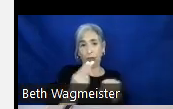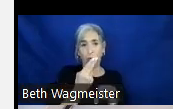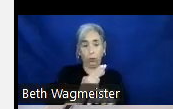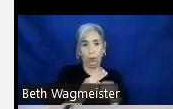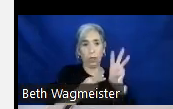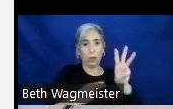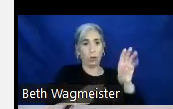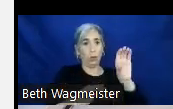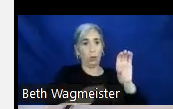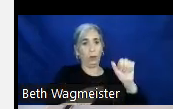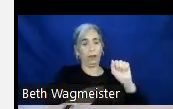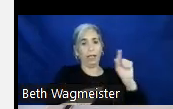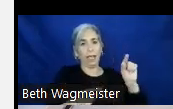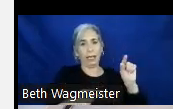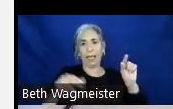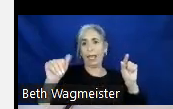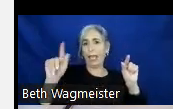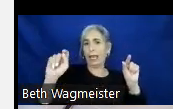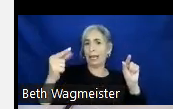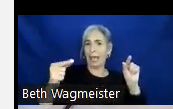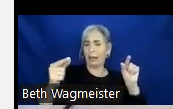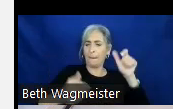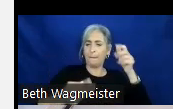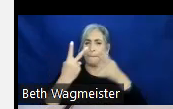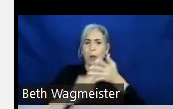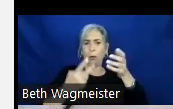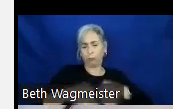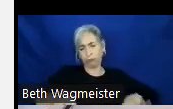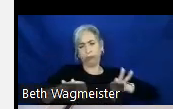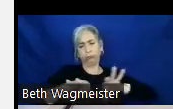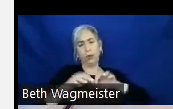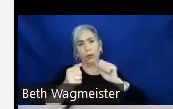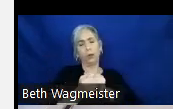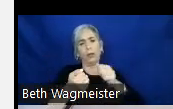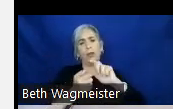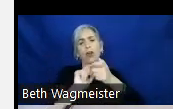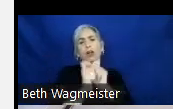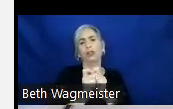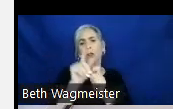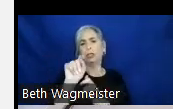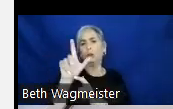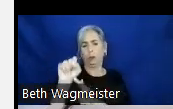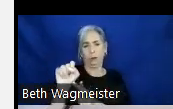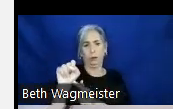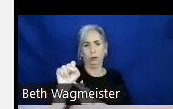WCAG but ATAG is just as important when we talk about authoring tools. I want to give you some